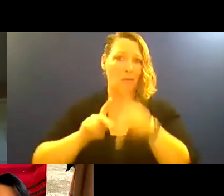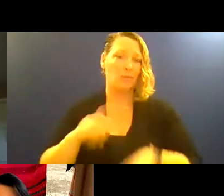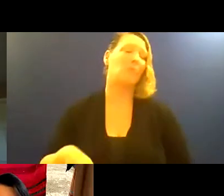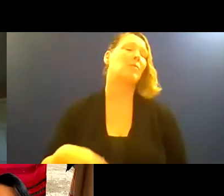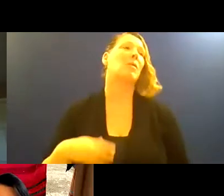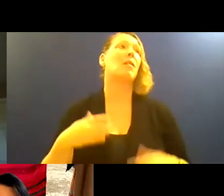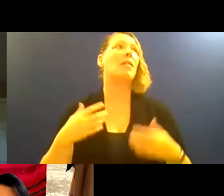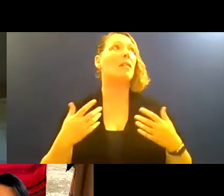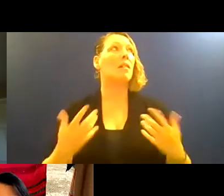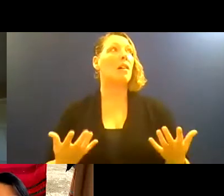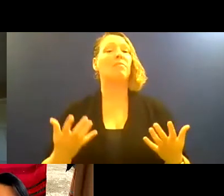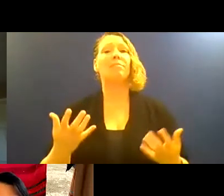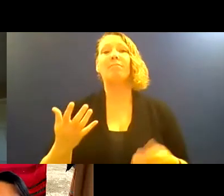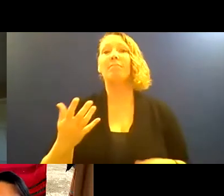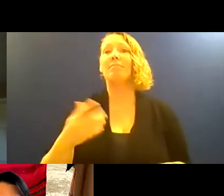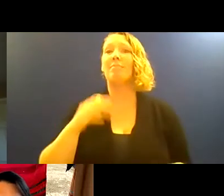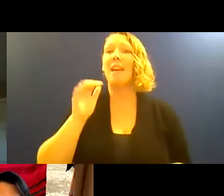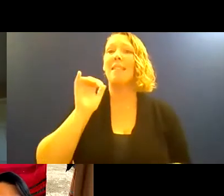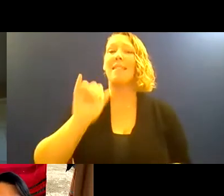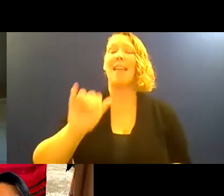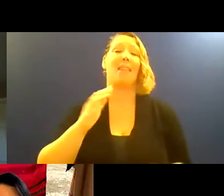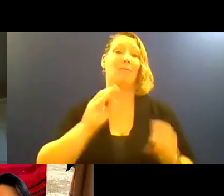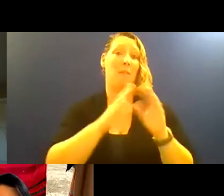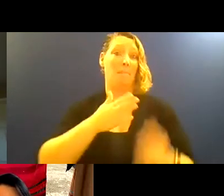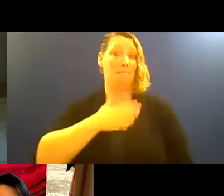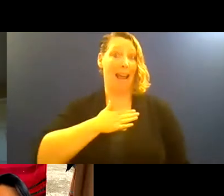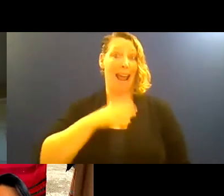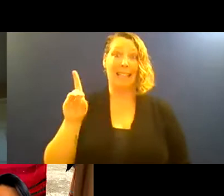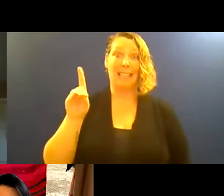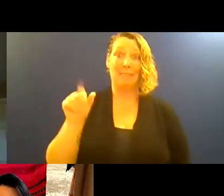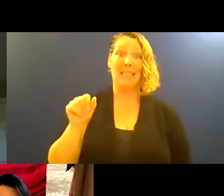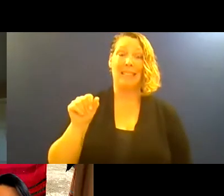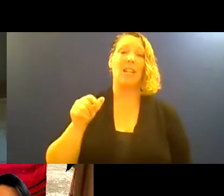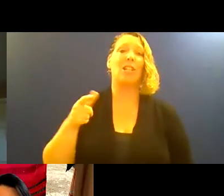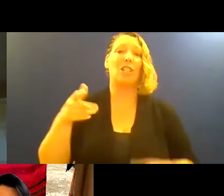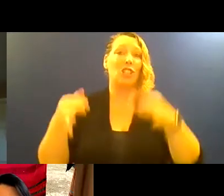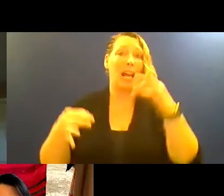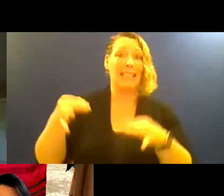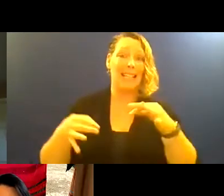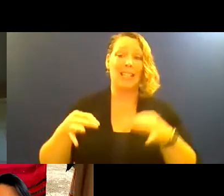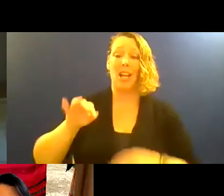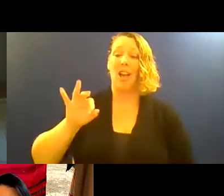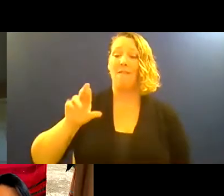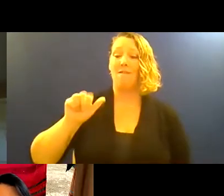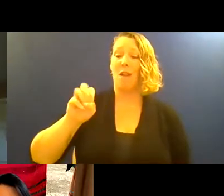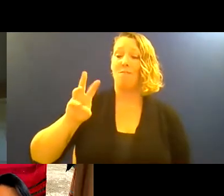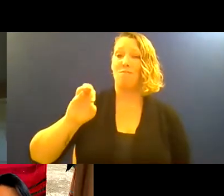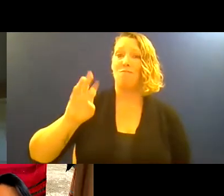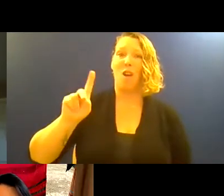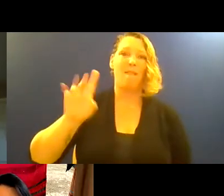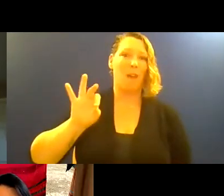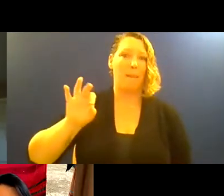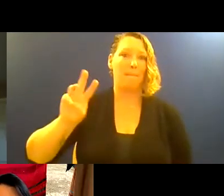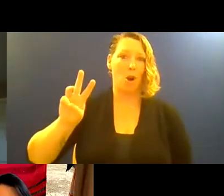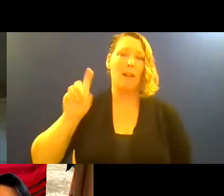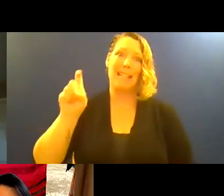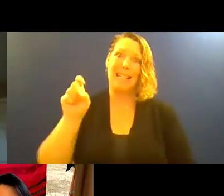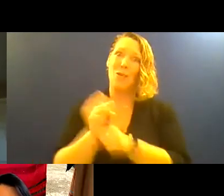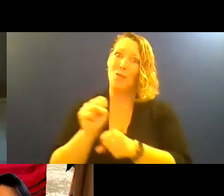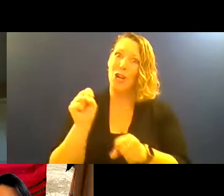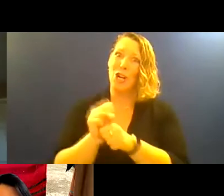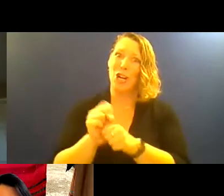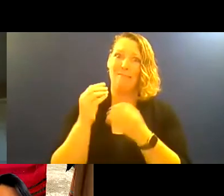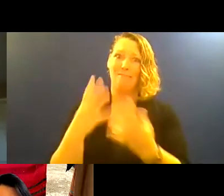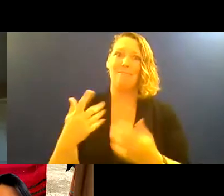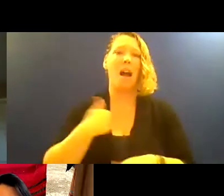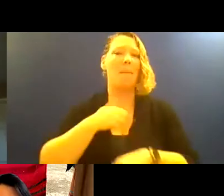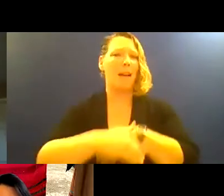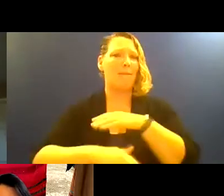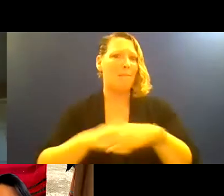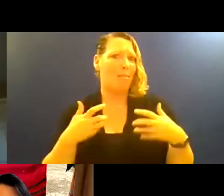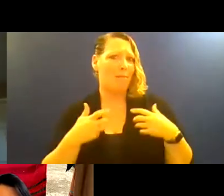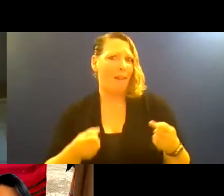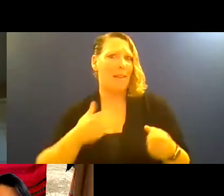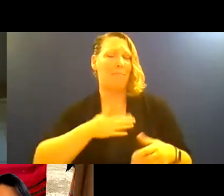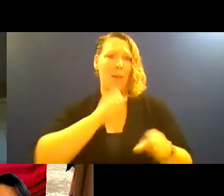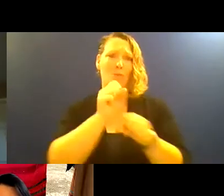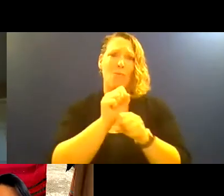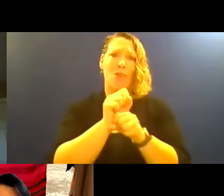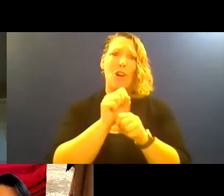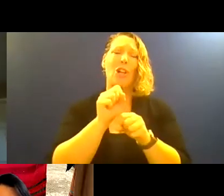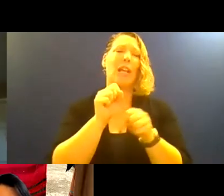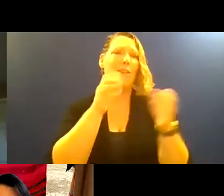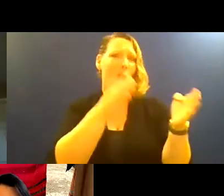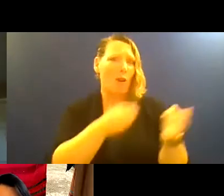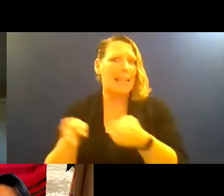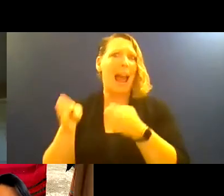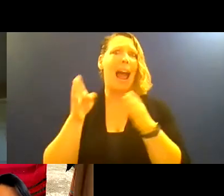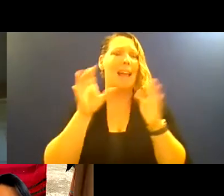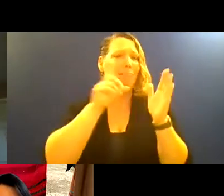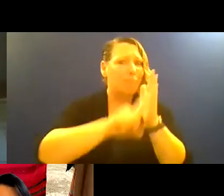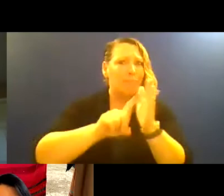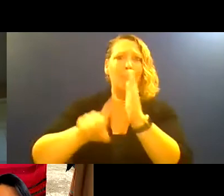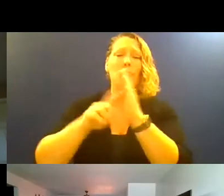And, you know, and I'll just say in full transparency like my Disability Justice framework needs work. You know I'm very familiar with, and I feel very comfortable and confident in my work in organizing and doing research around what it means to be